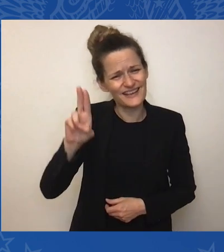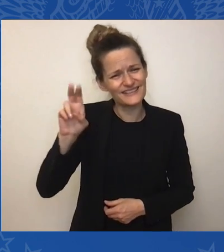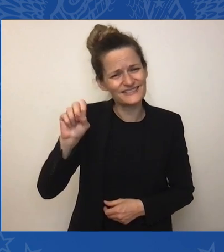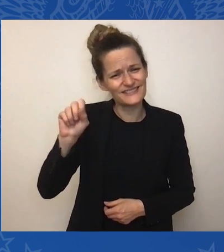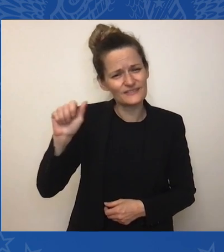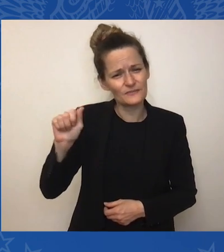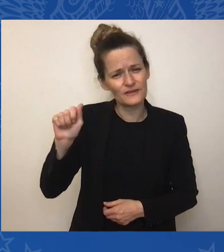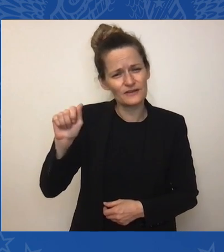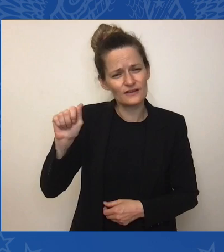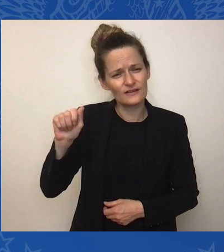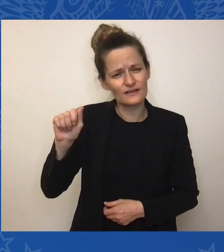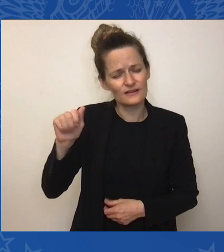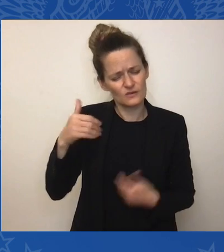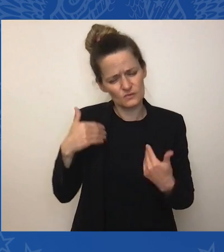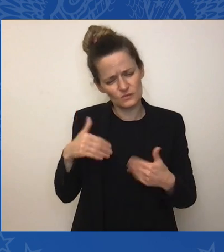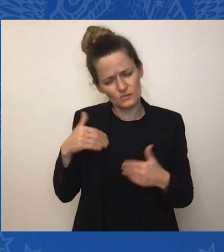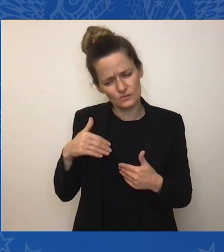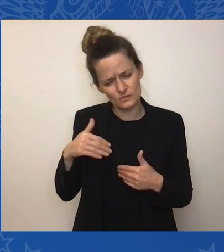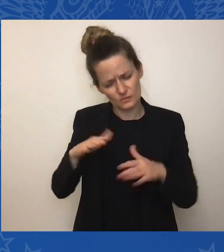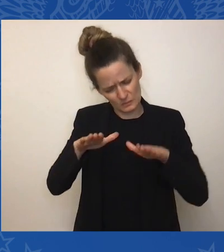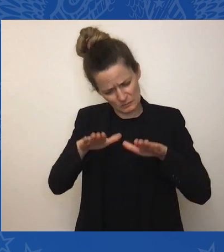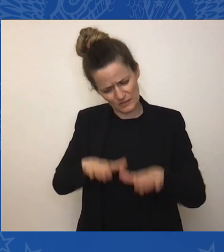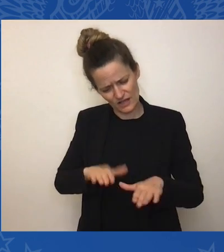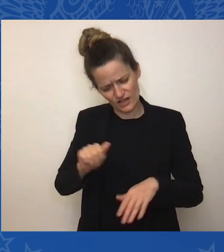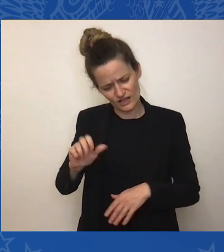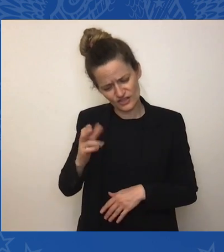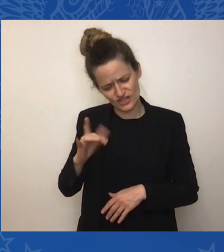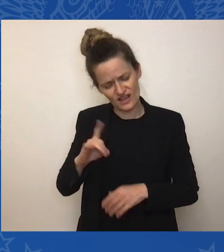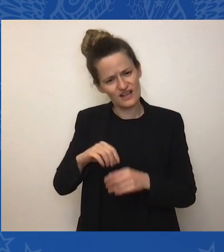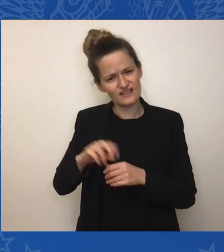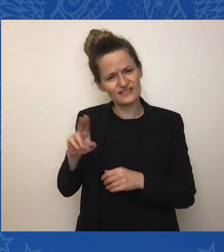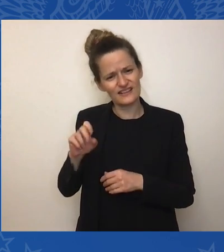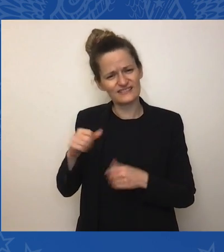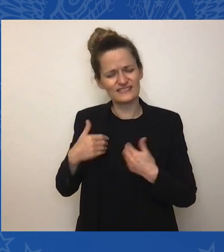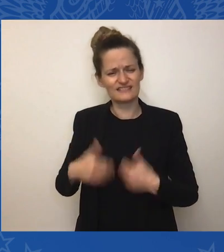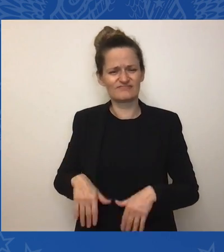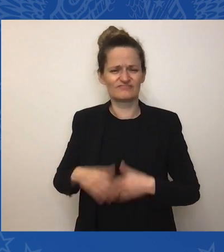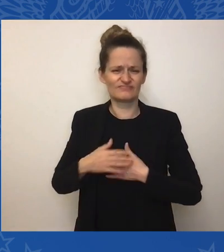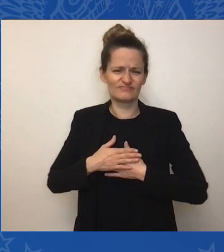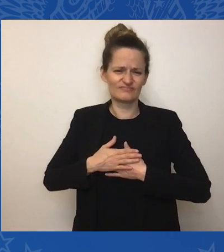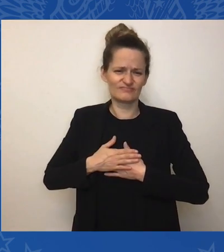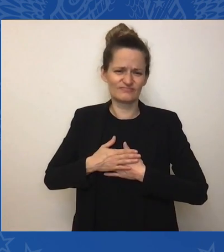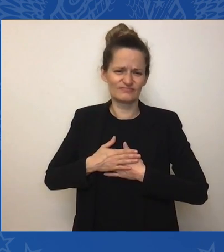There's too much violence, too much fear, too much grief.